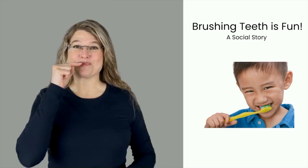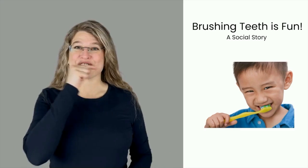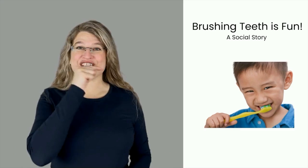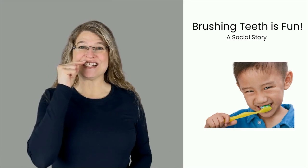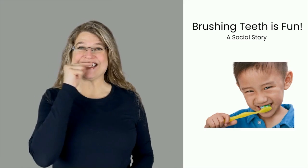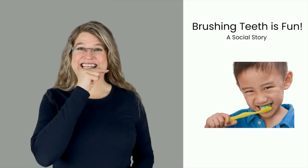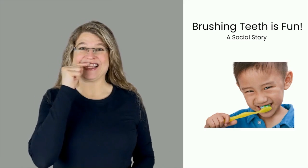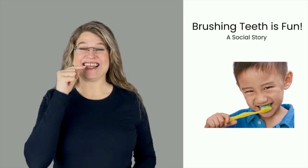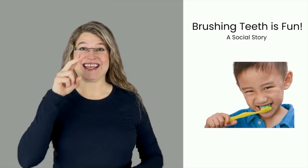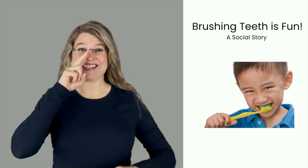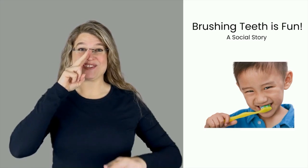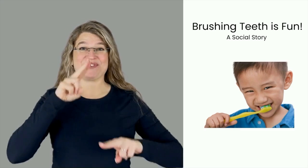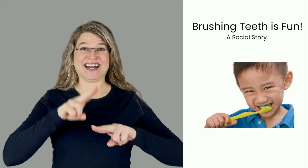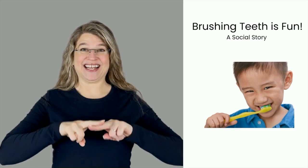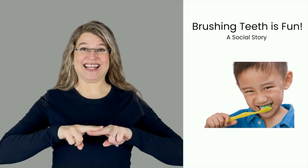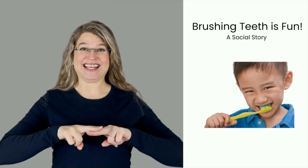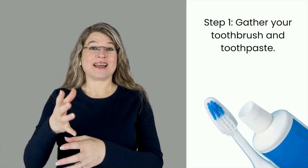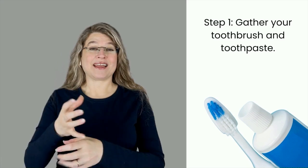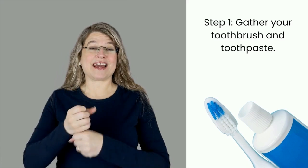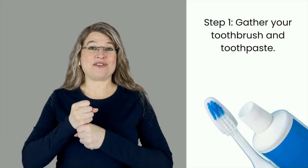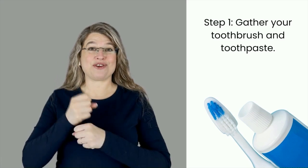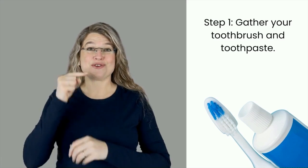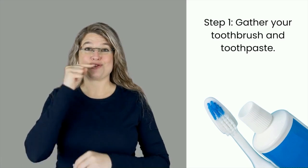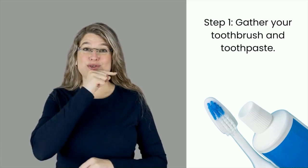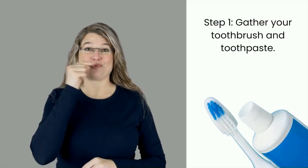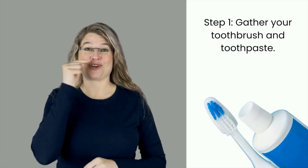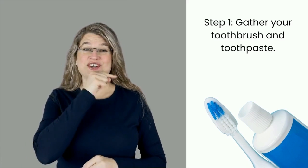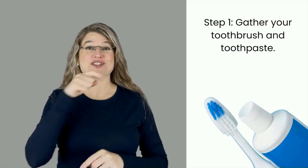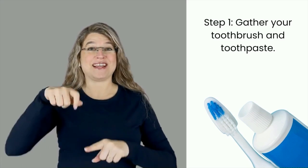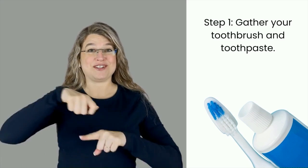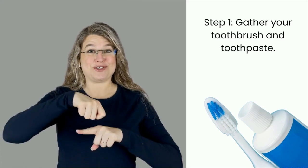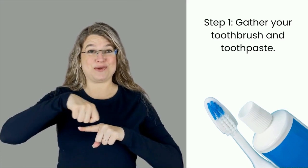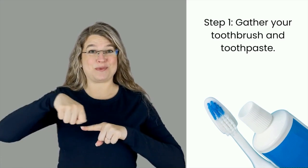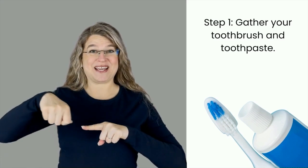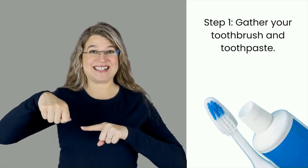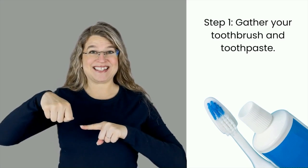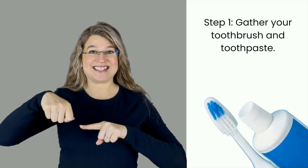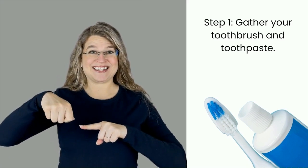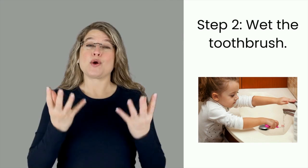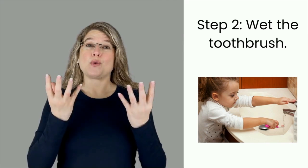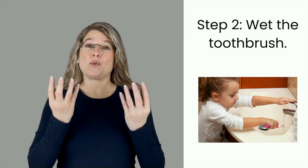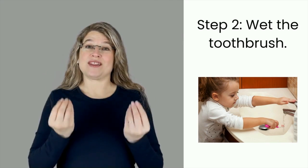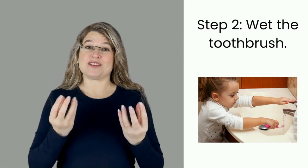Brushing teeth is fun. Gather your toothbrush and toothpaste. Wet the